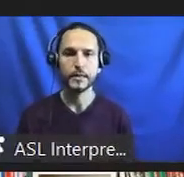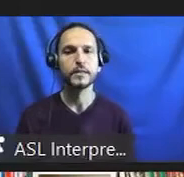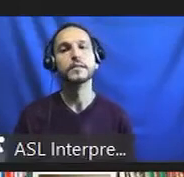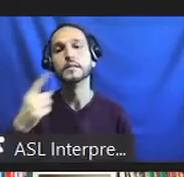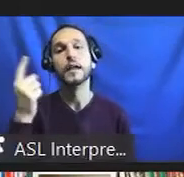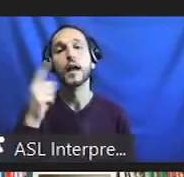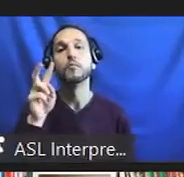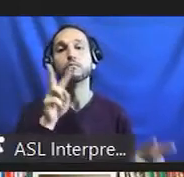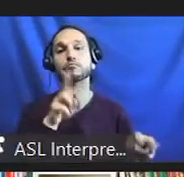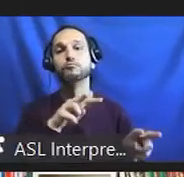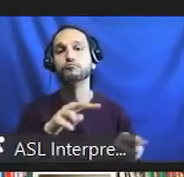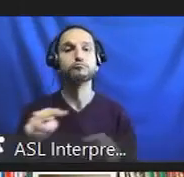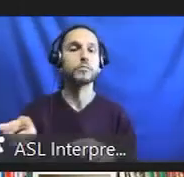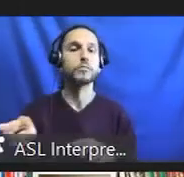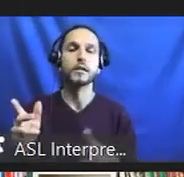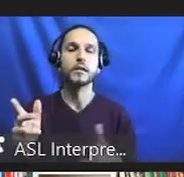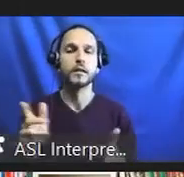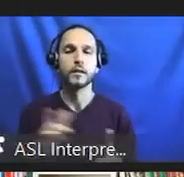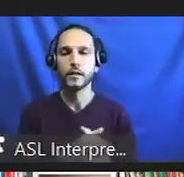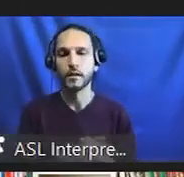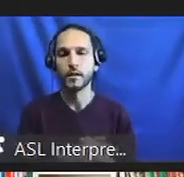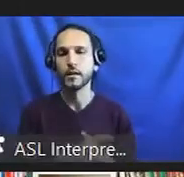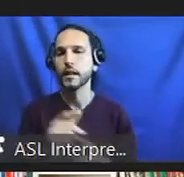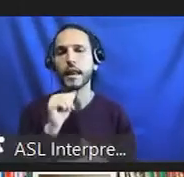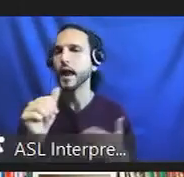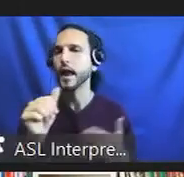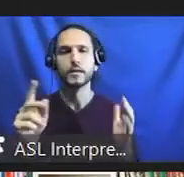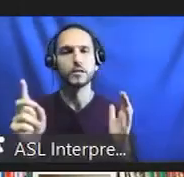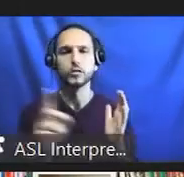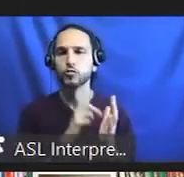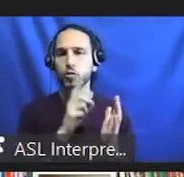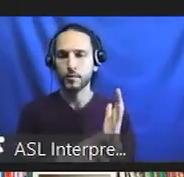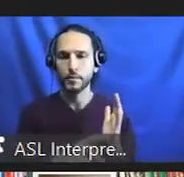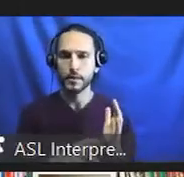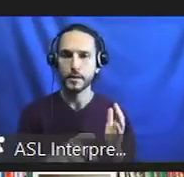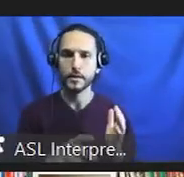isn't would not be discriminatory, assuming that they're not interfering.